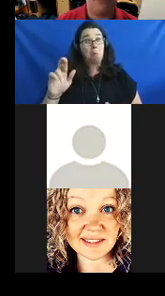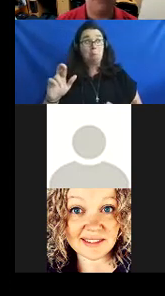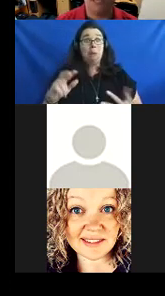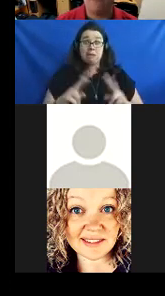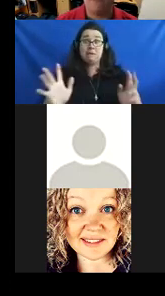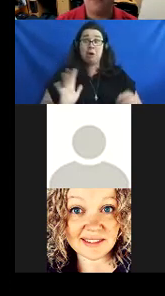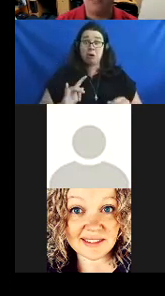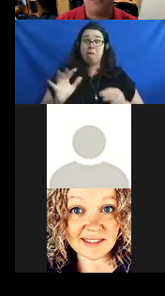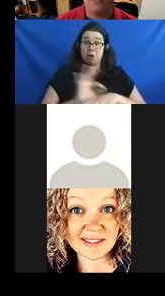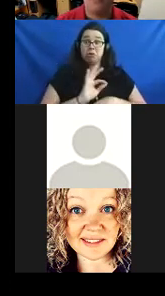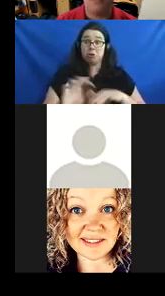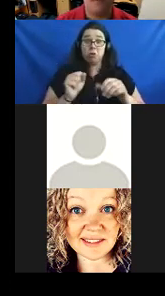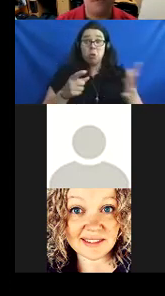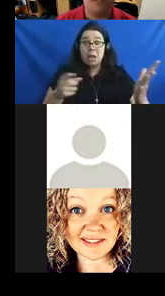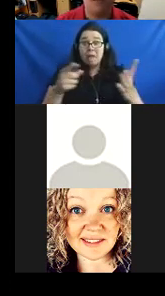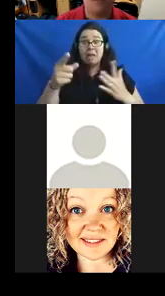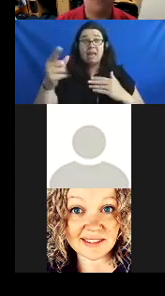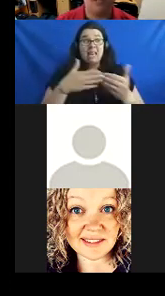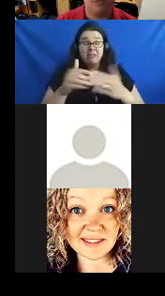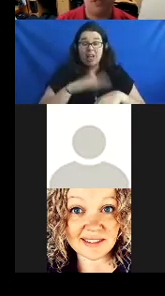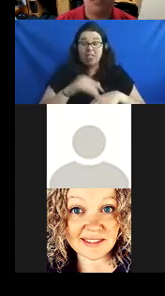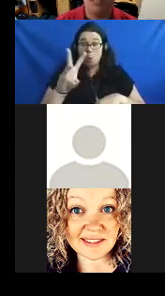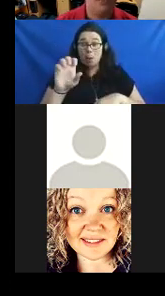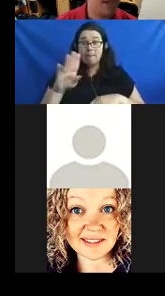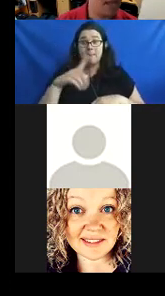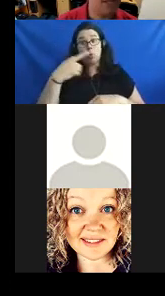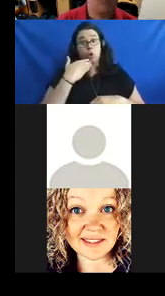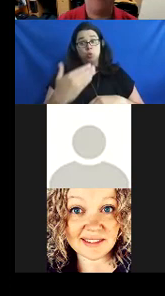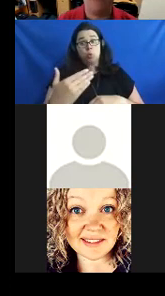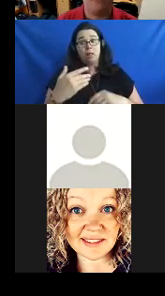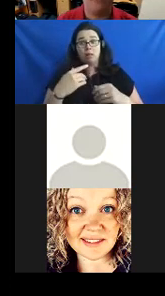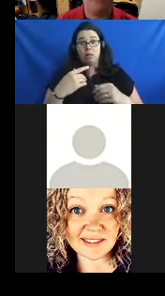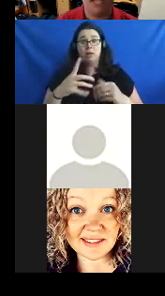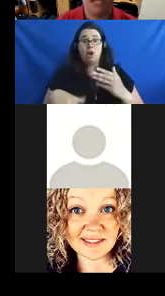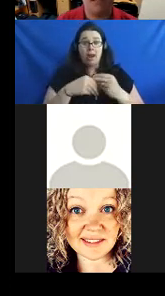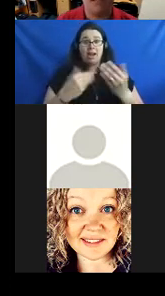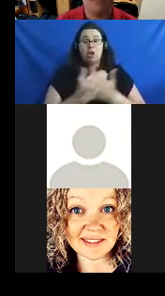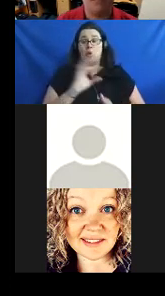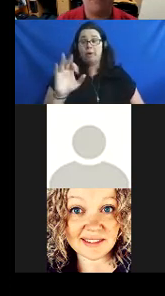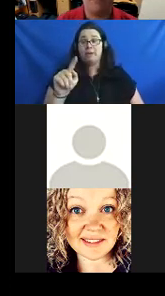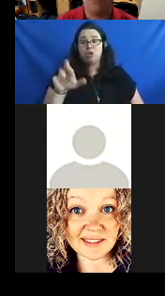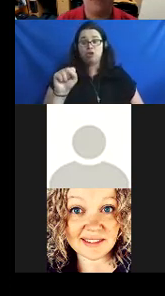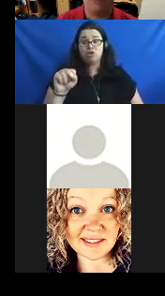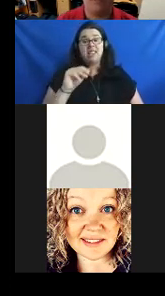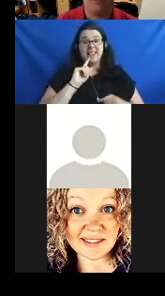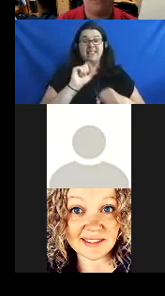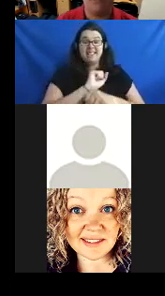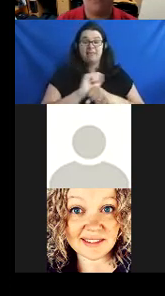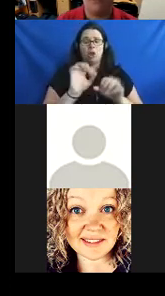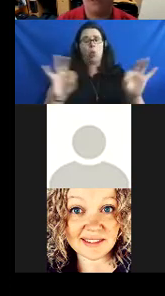THEY ARE ADDING NEW FEATURES. IT'S DEFINITELY WORTH LOOKING INTO.